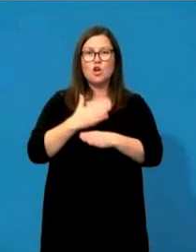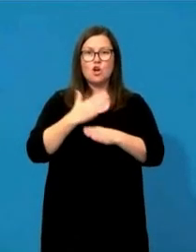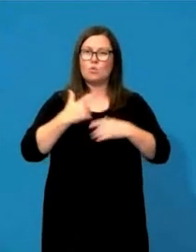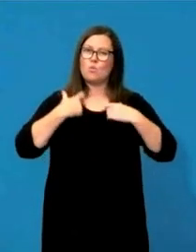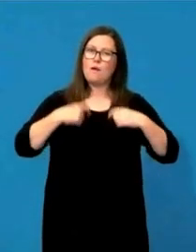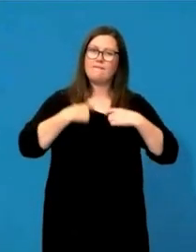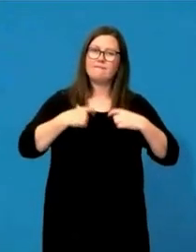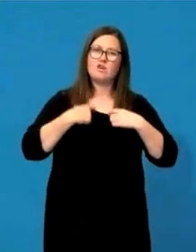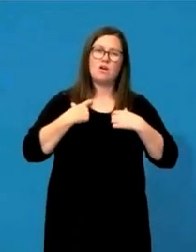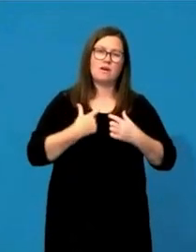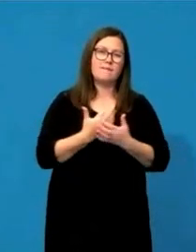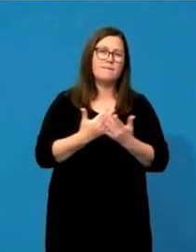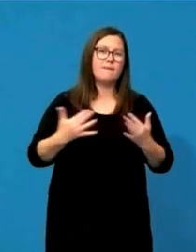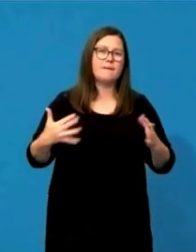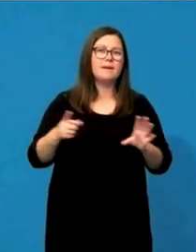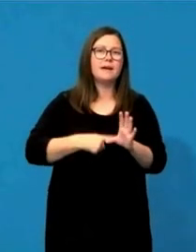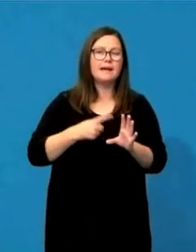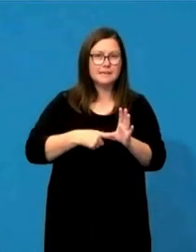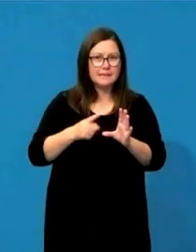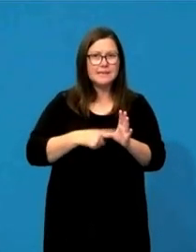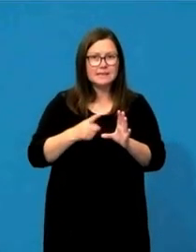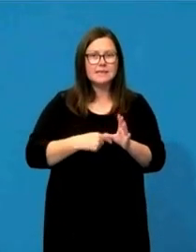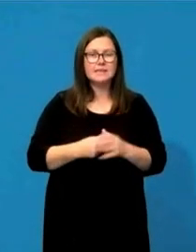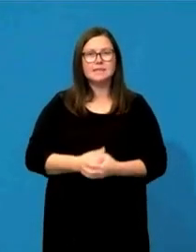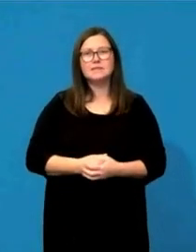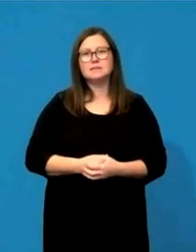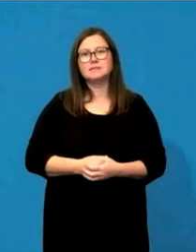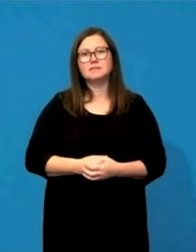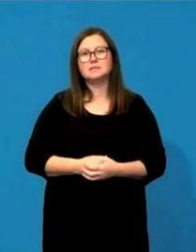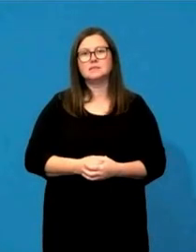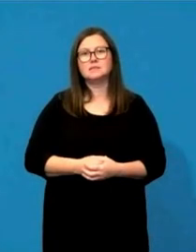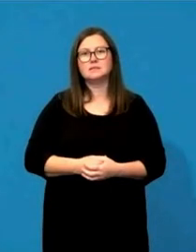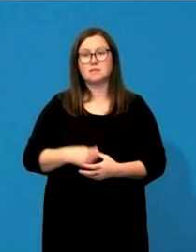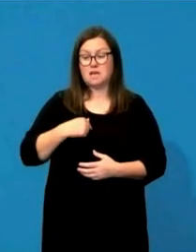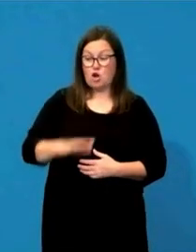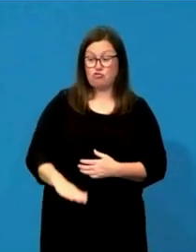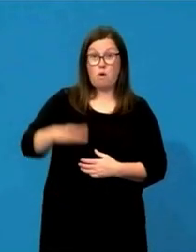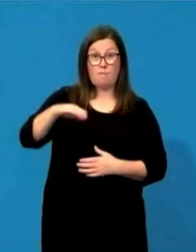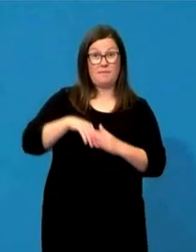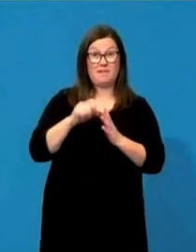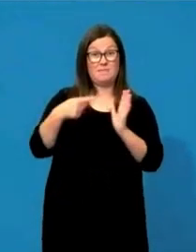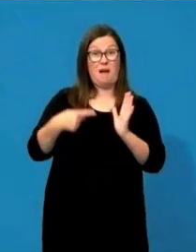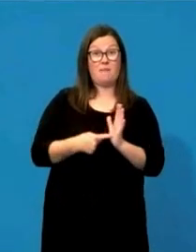I grew up in the Department of Community Welfare from 16 to 33 until I moved here to